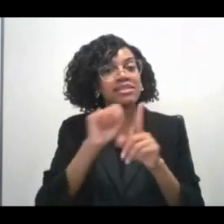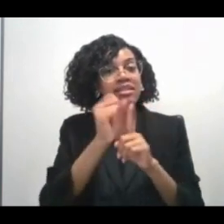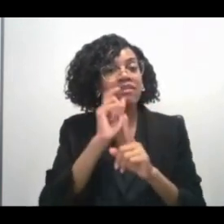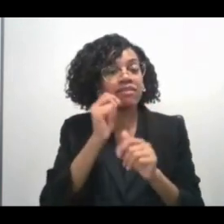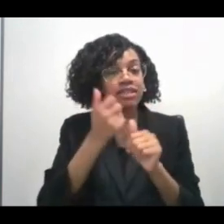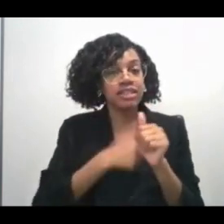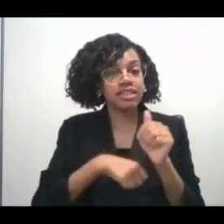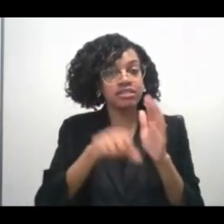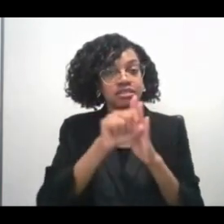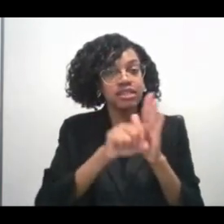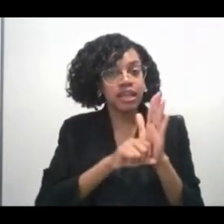separately for each state?